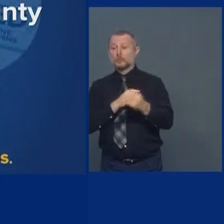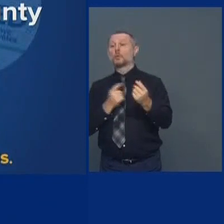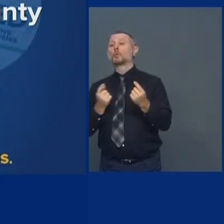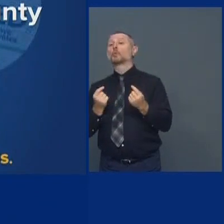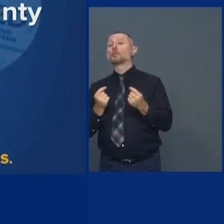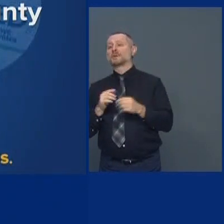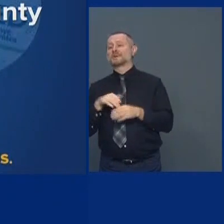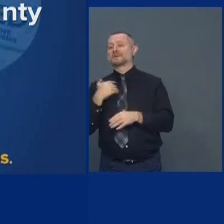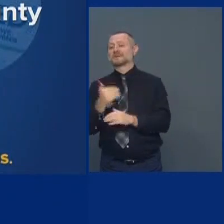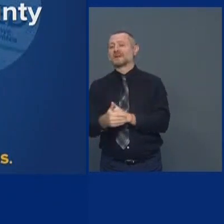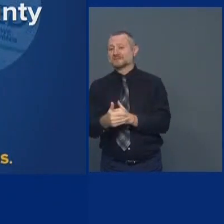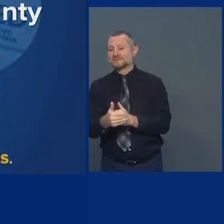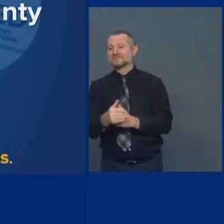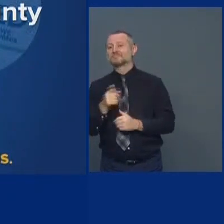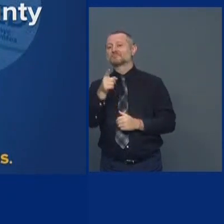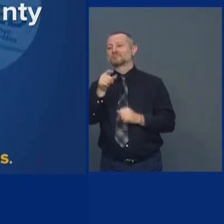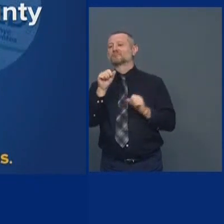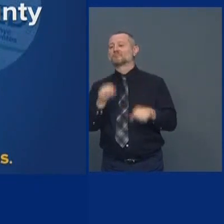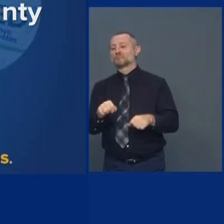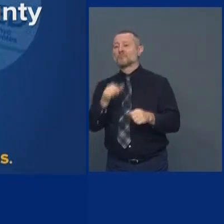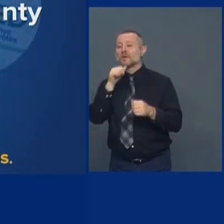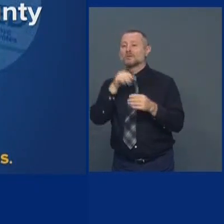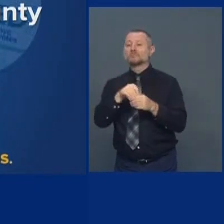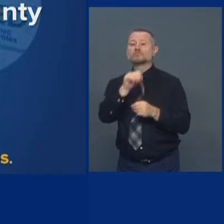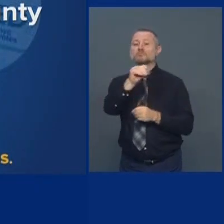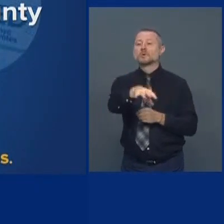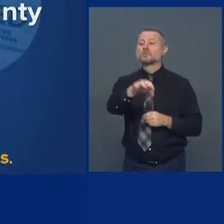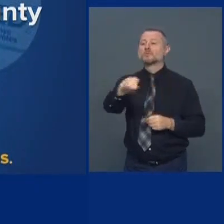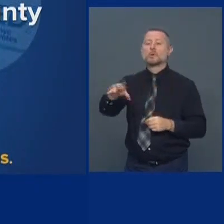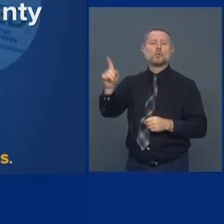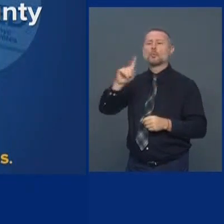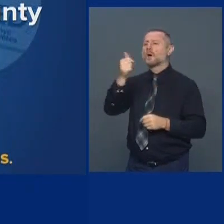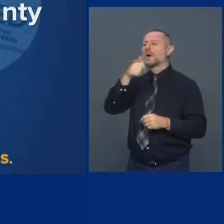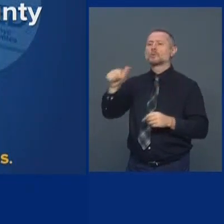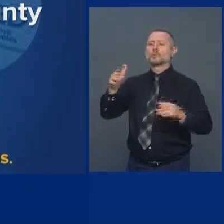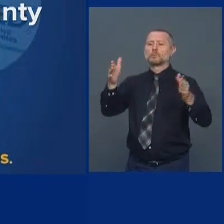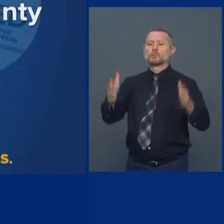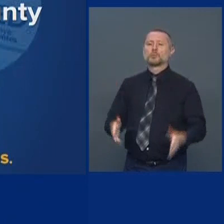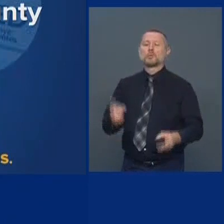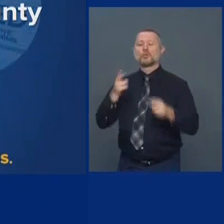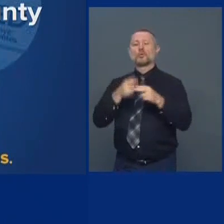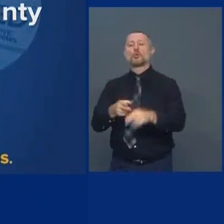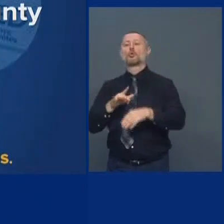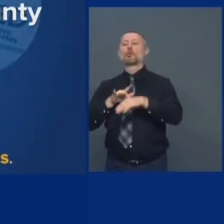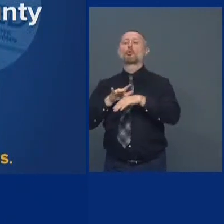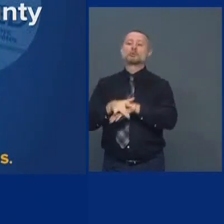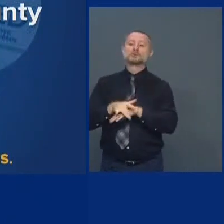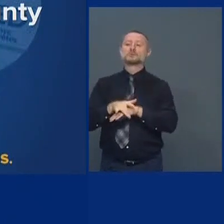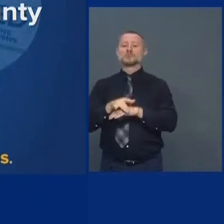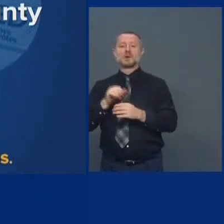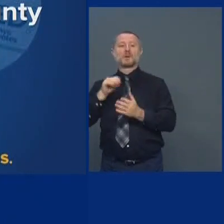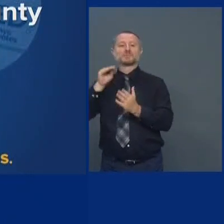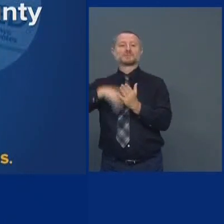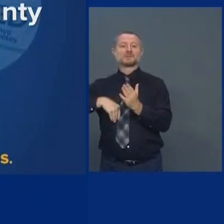YOU REQUEST THE BALLOT. YOU GET THE BALLOT. NOW I HAVE THE BALLOT. FINE.